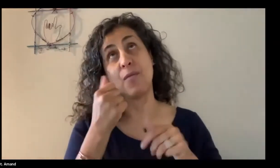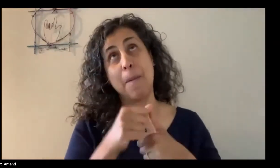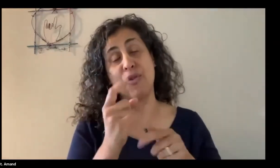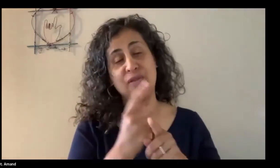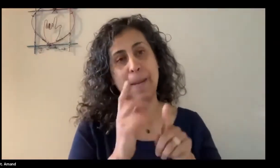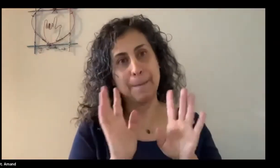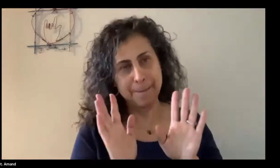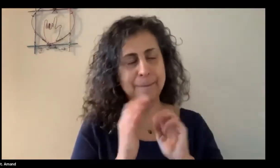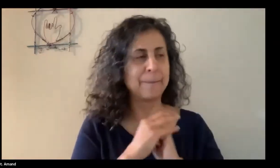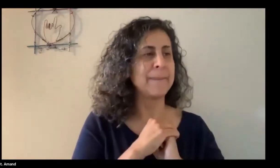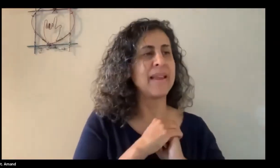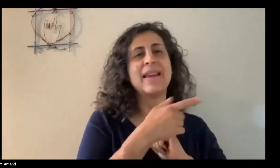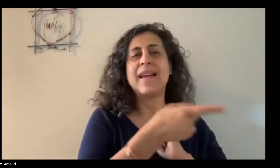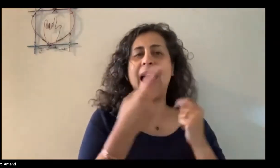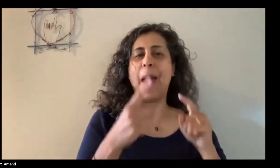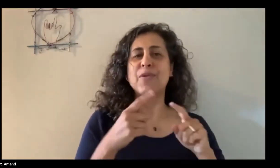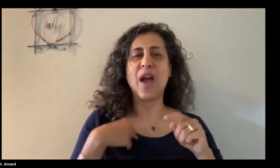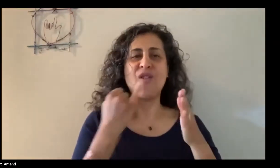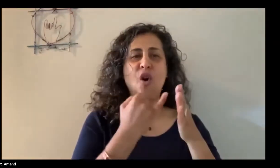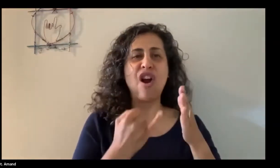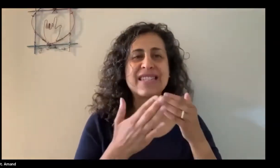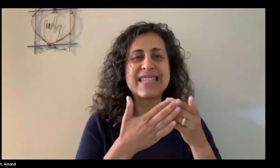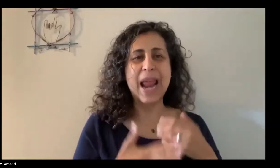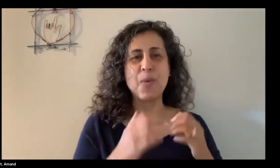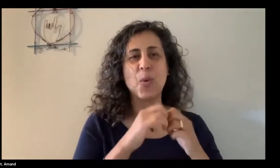He was in Building 101, if my memory serves me correctly,